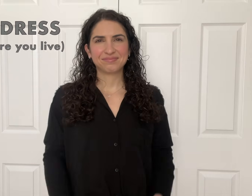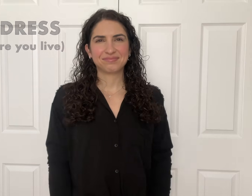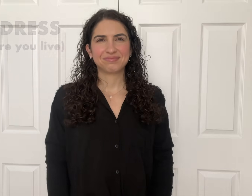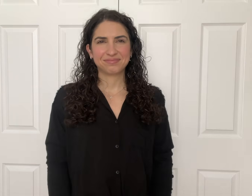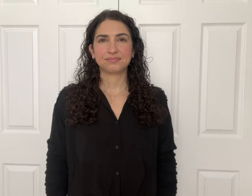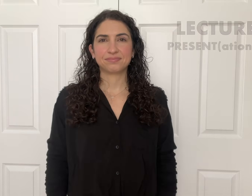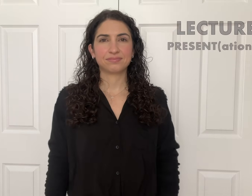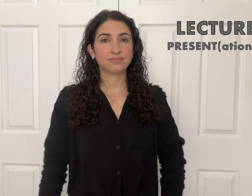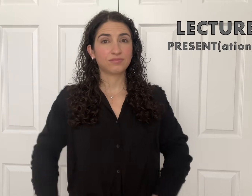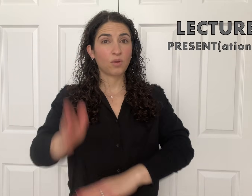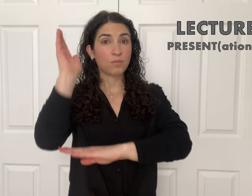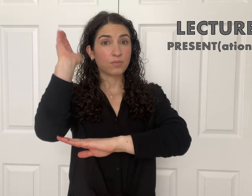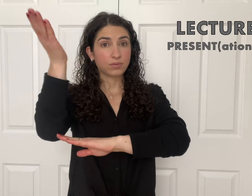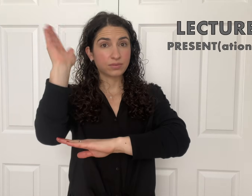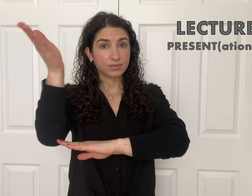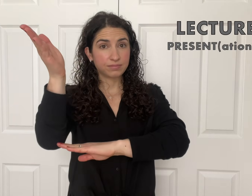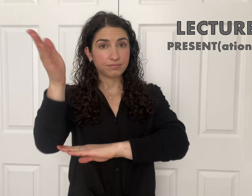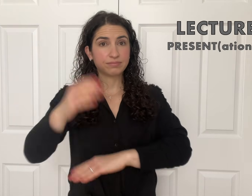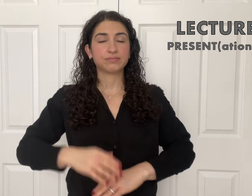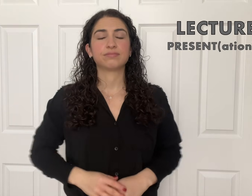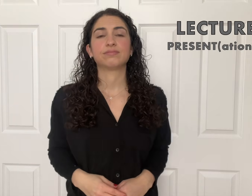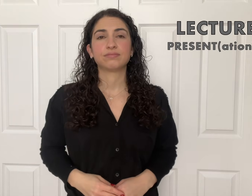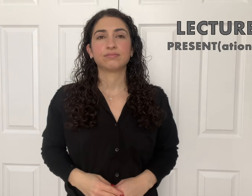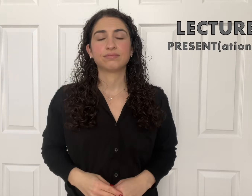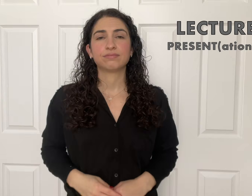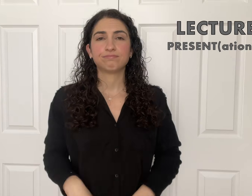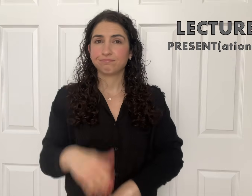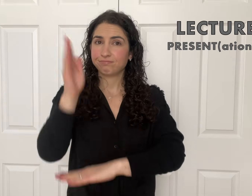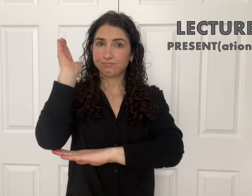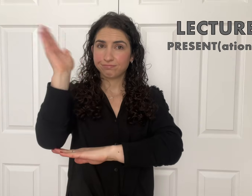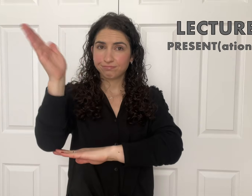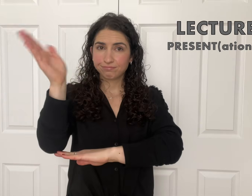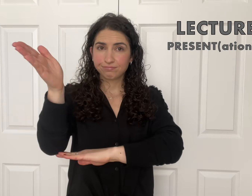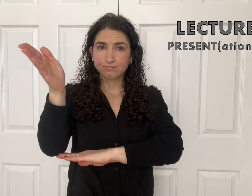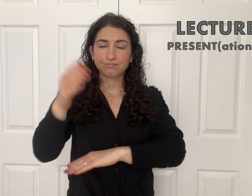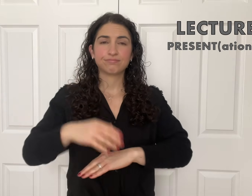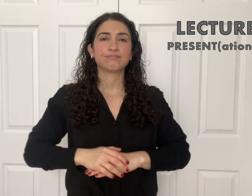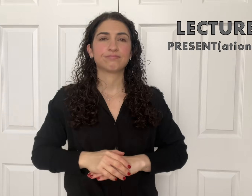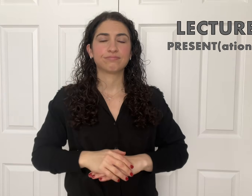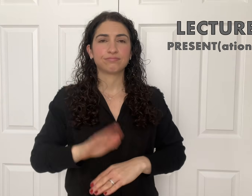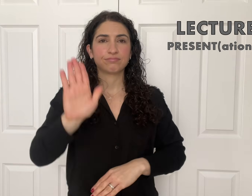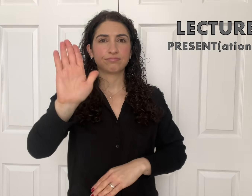Lecture, or a presentation.